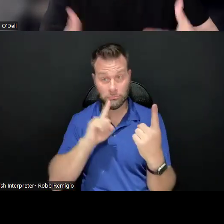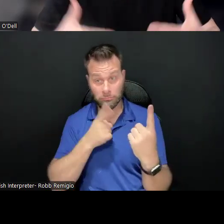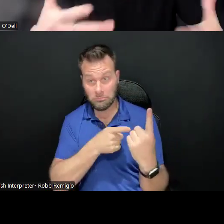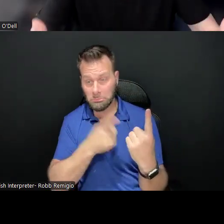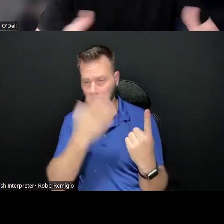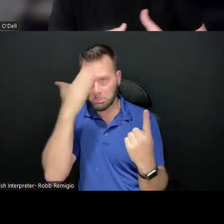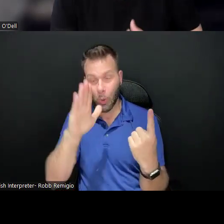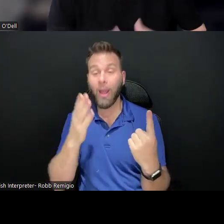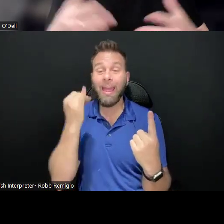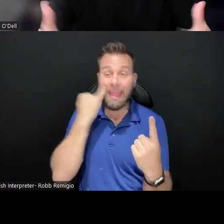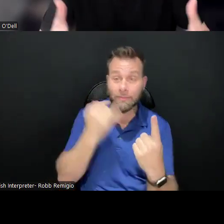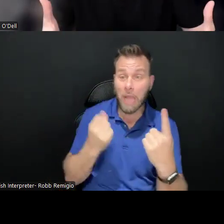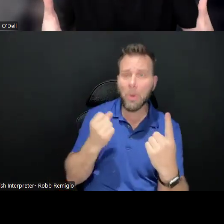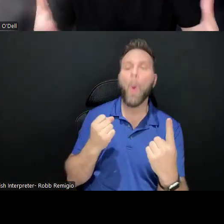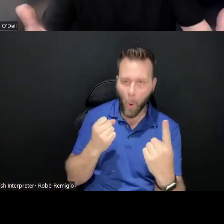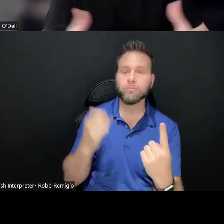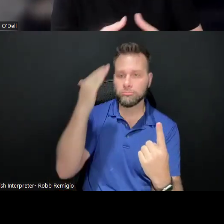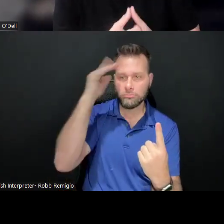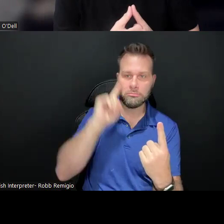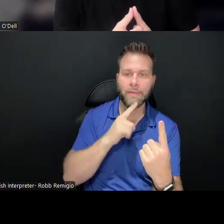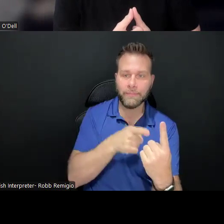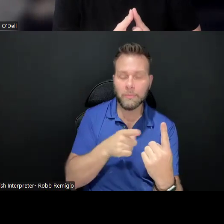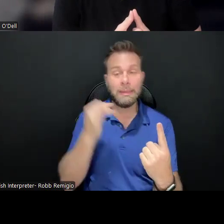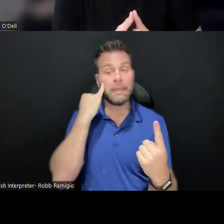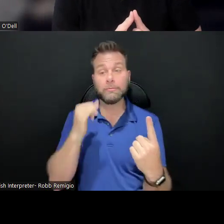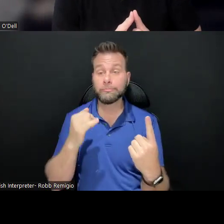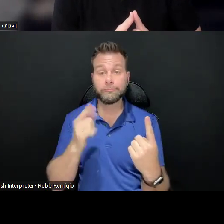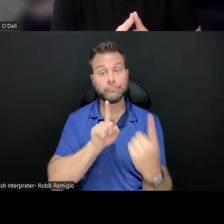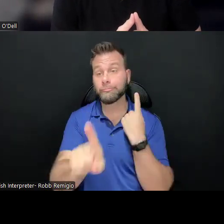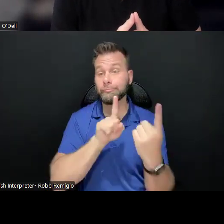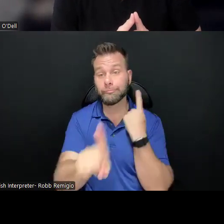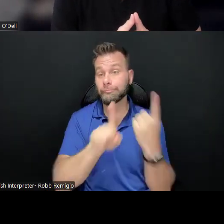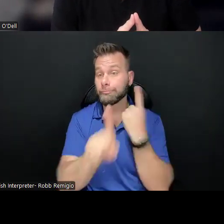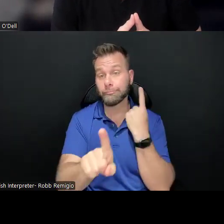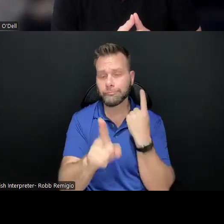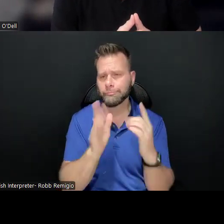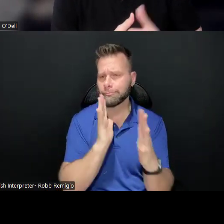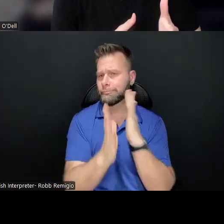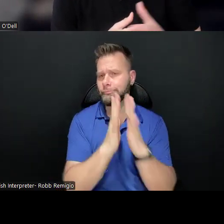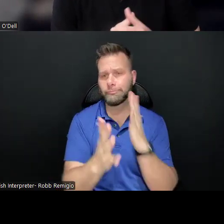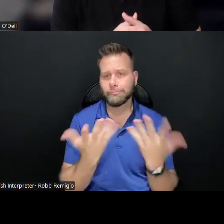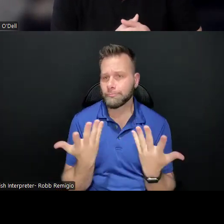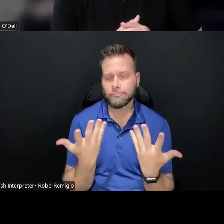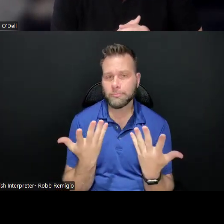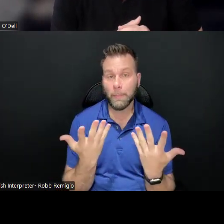You wouldn't know it. Unless they started signing Then you would possibly see, oh, this is a Deaf person.